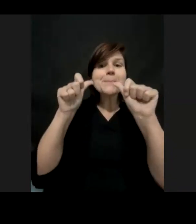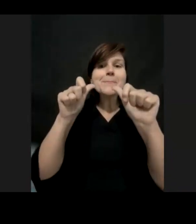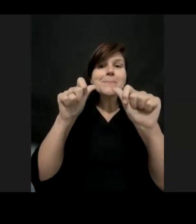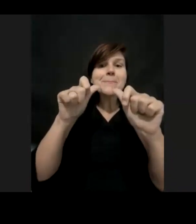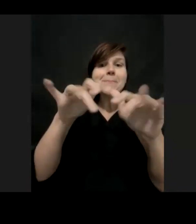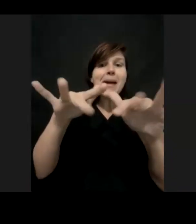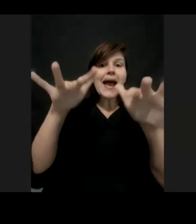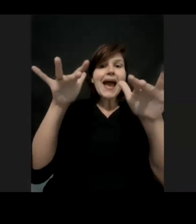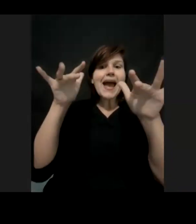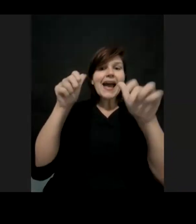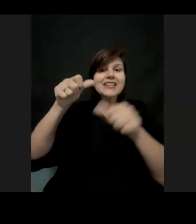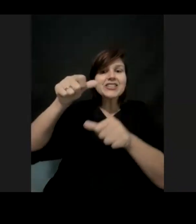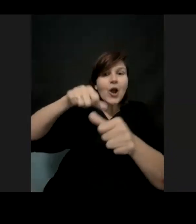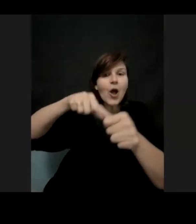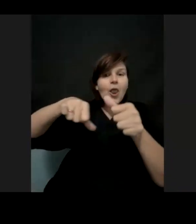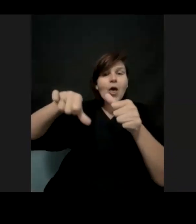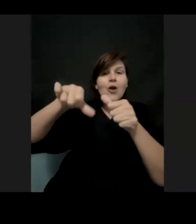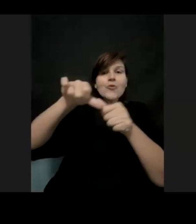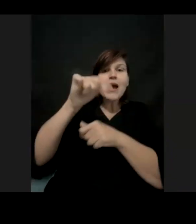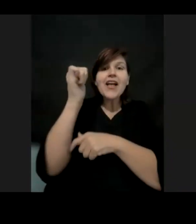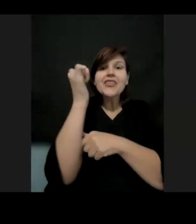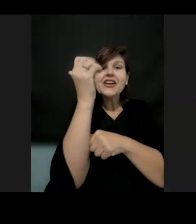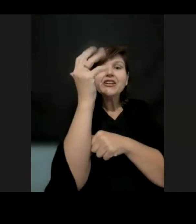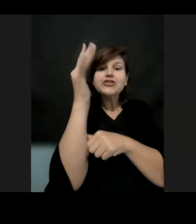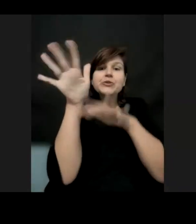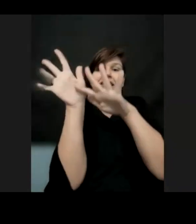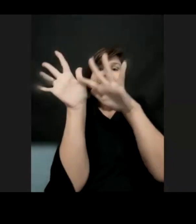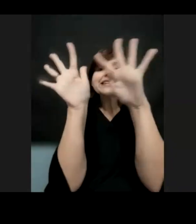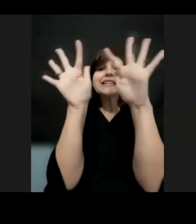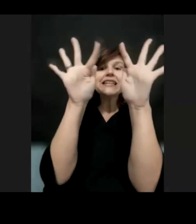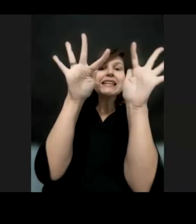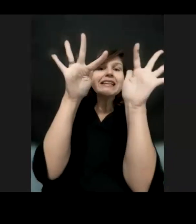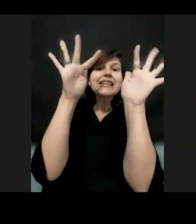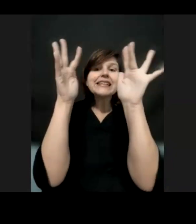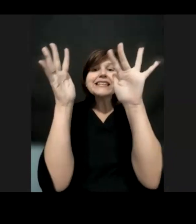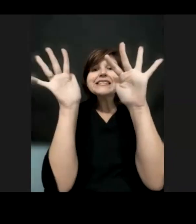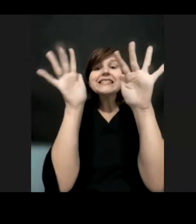The trees all swish and sway and make the most enchanting sound.